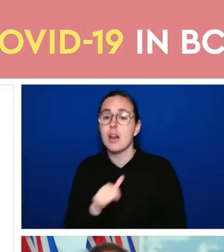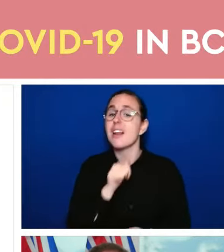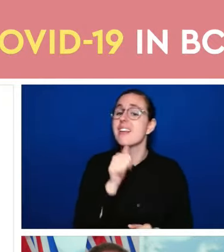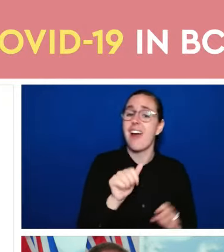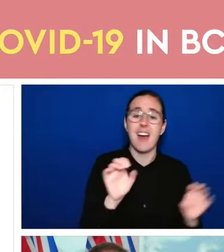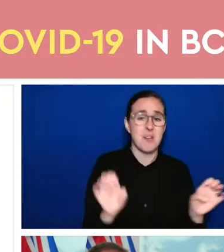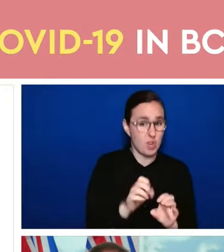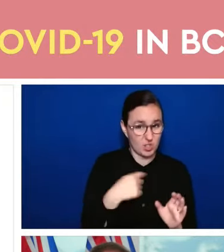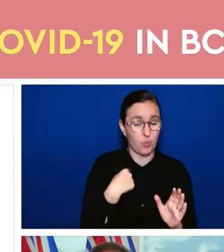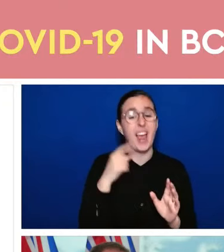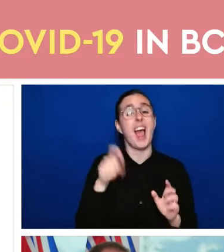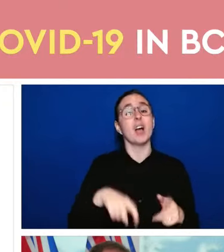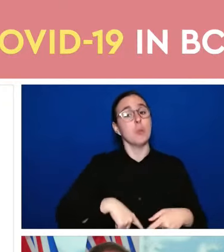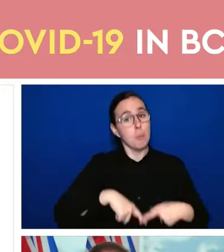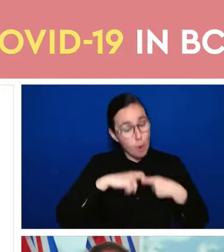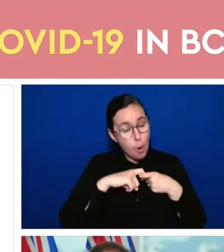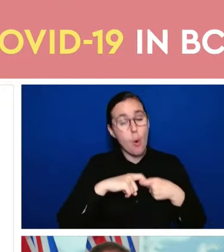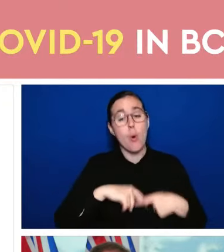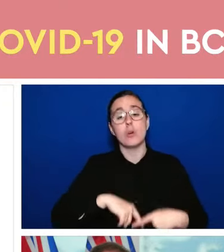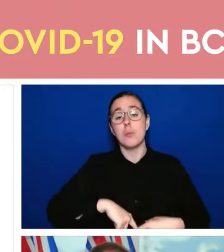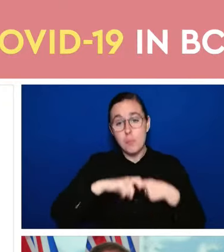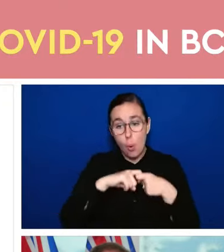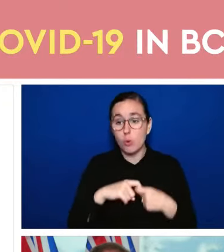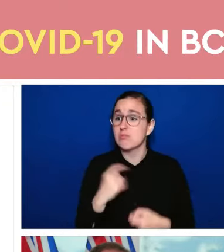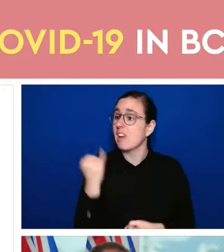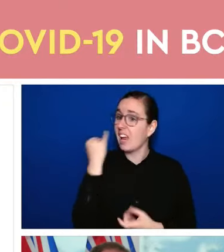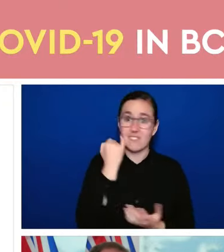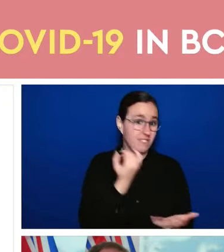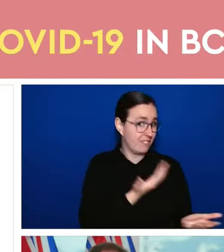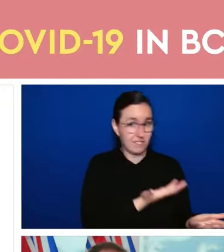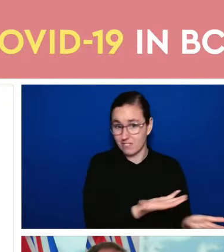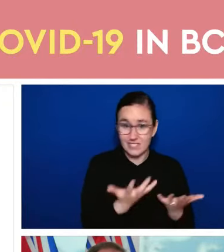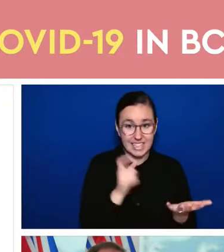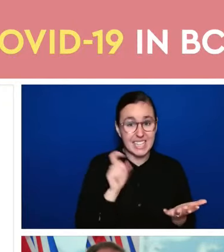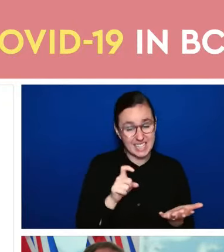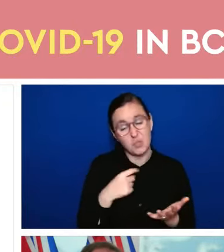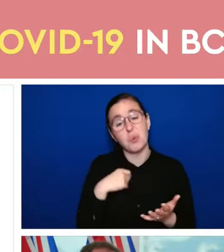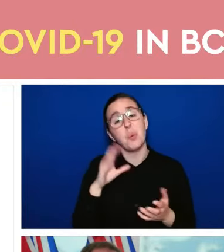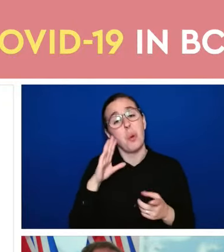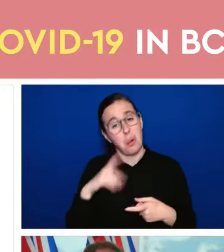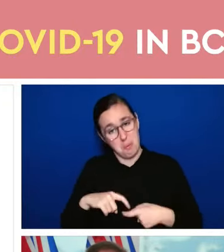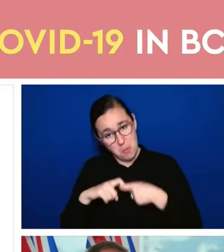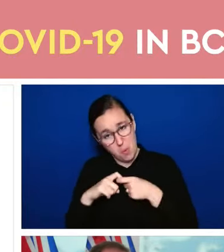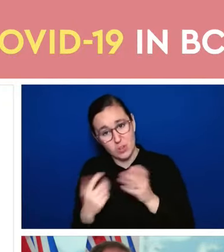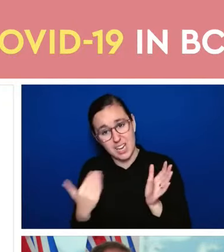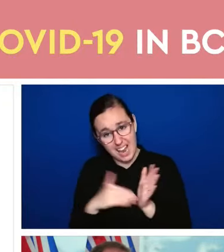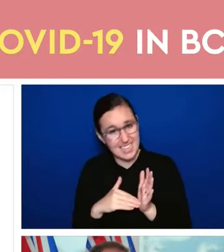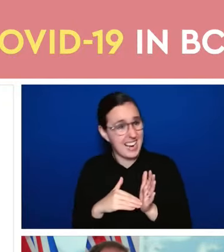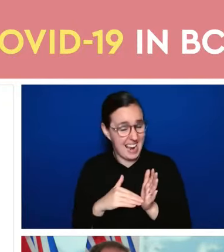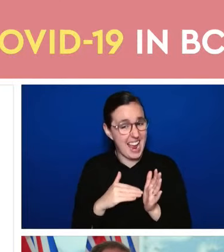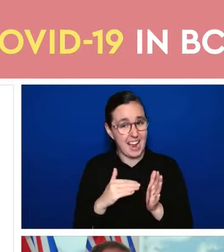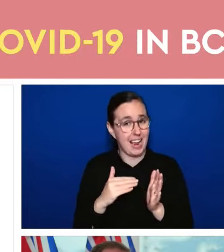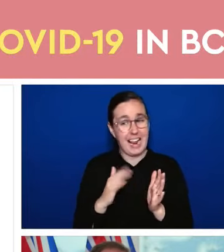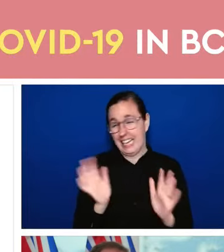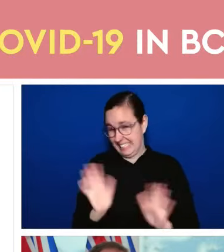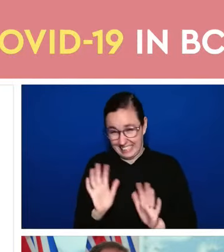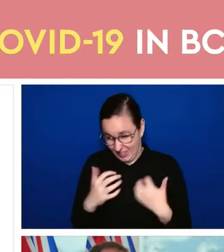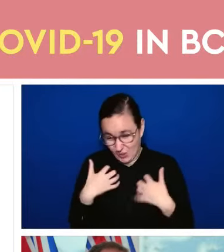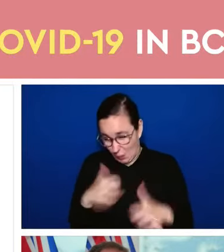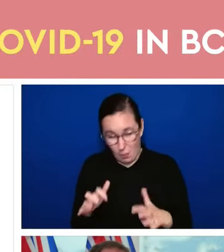increased surgical capacity so significantly the pandemic to.